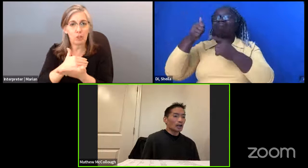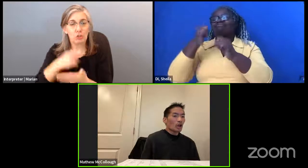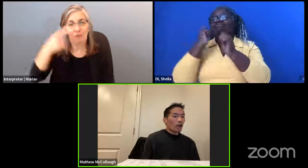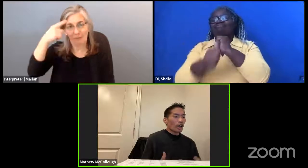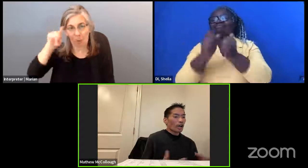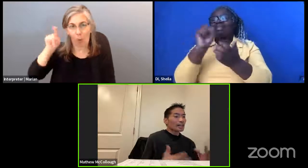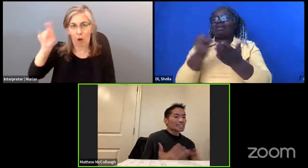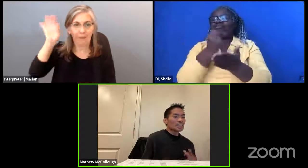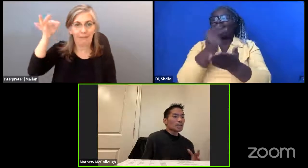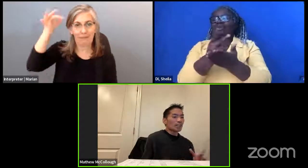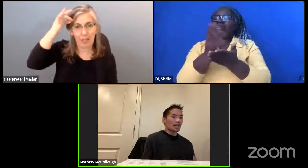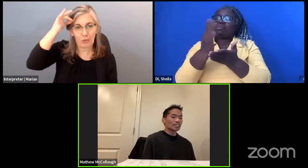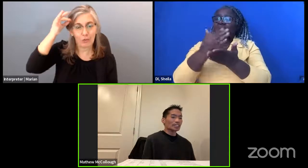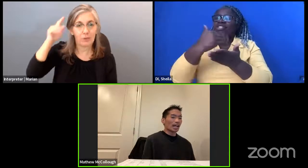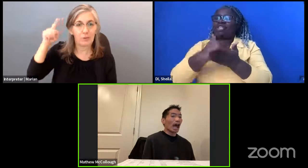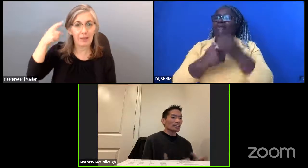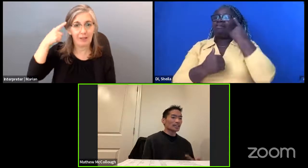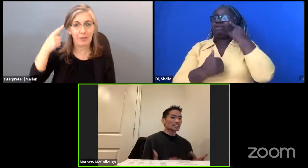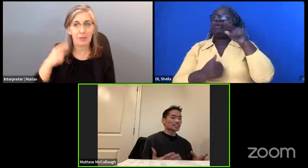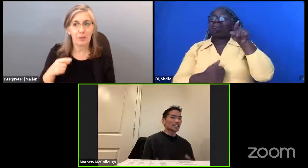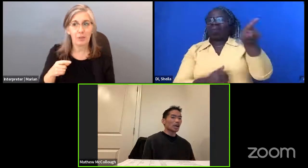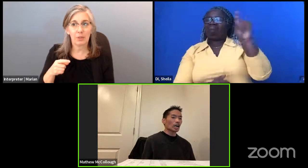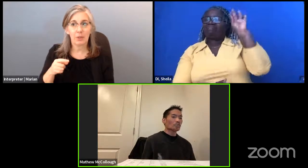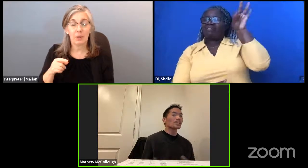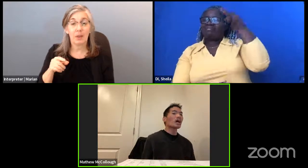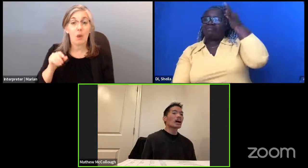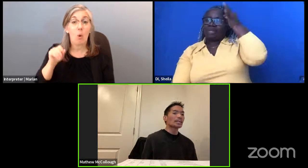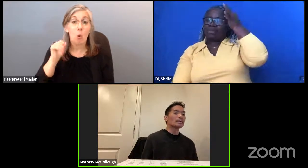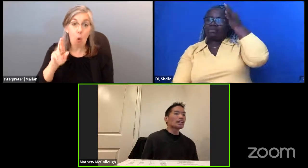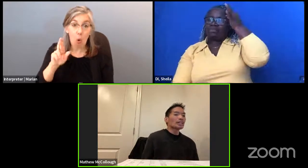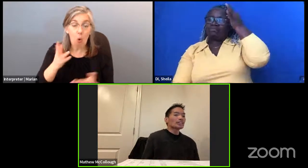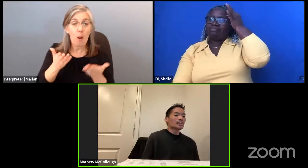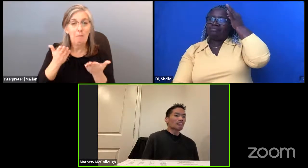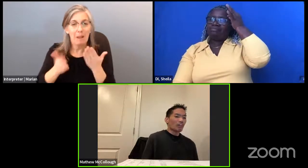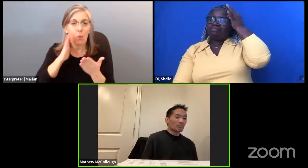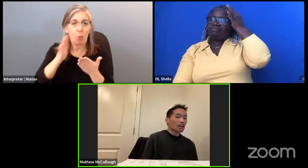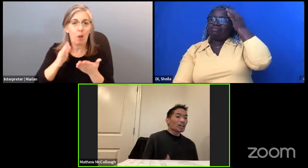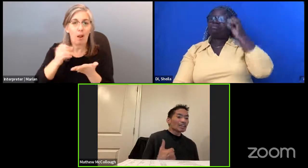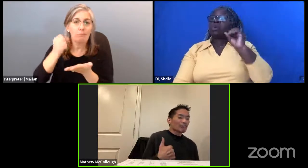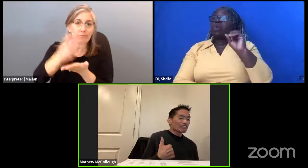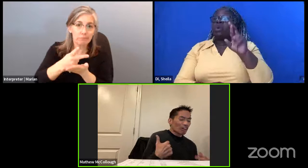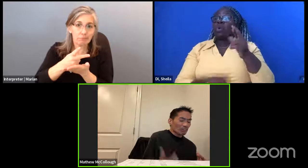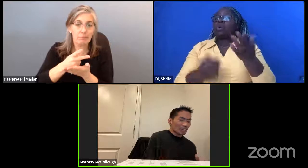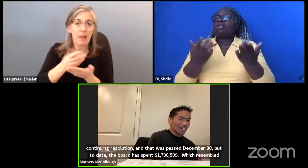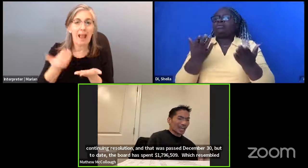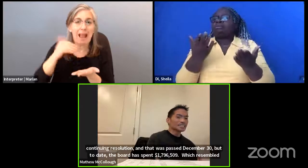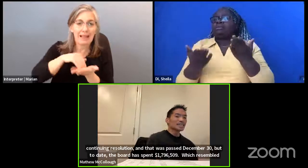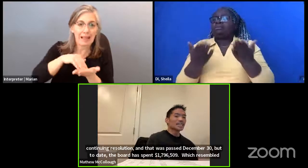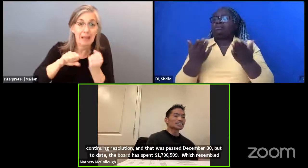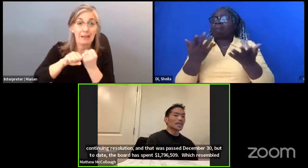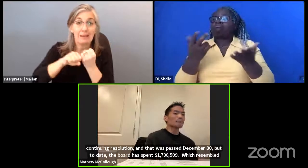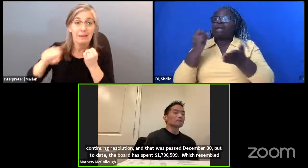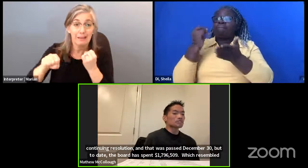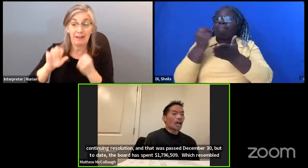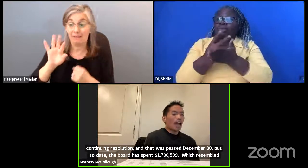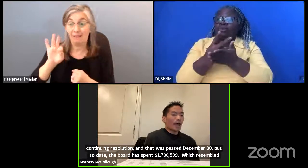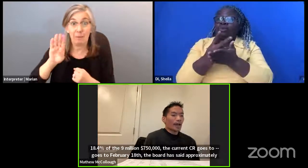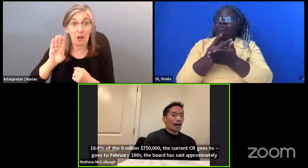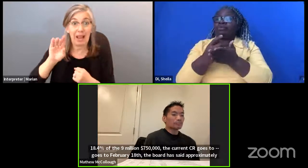or continue passing another CR beyond the February 18th date.